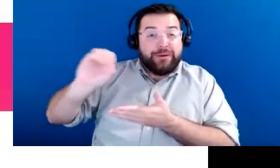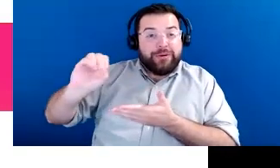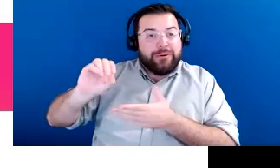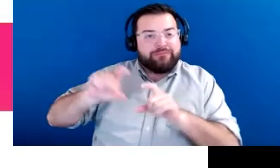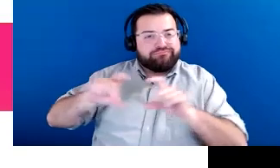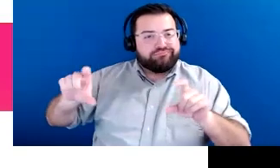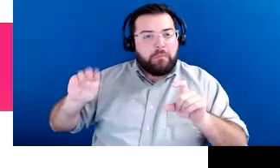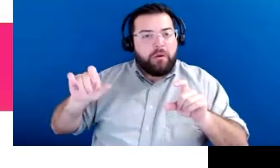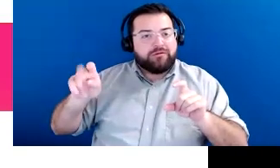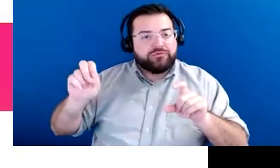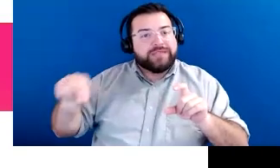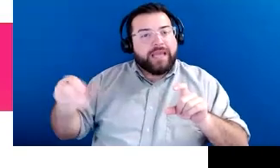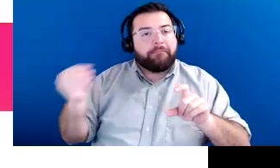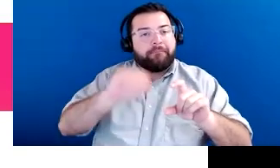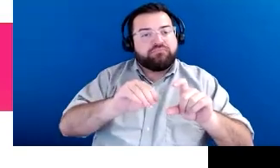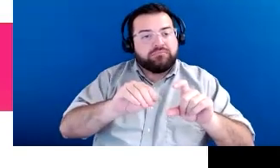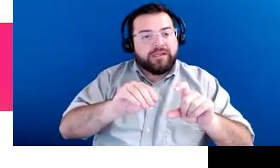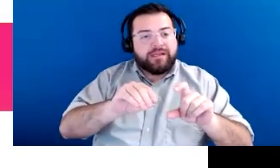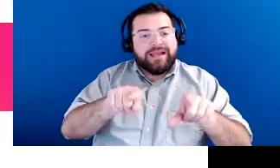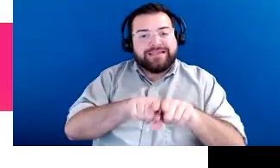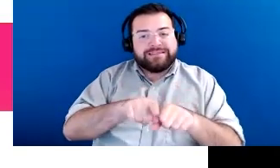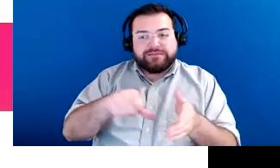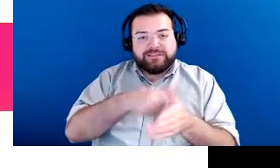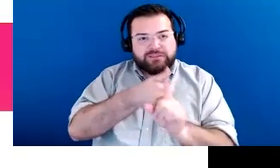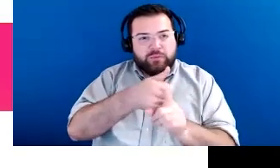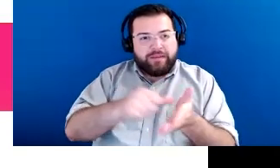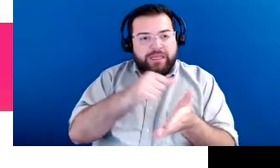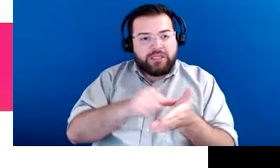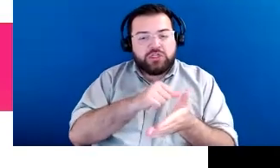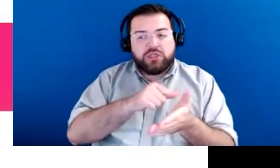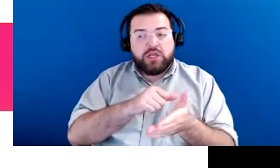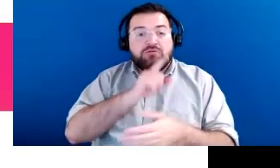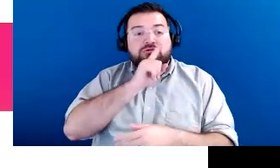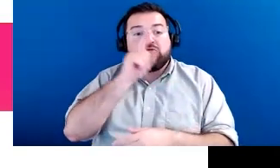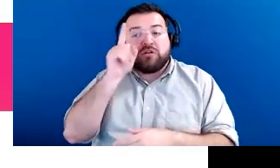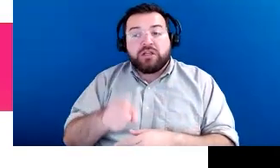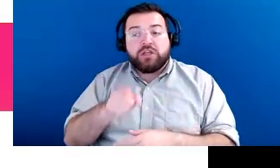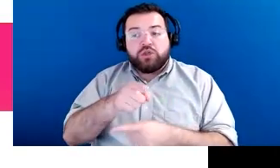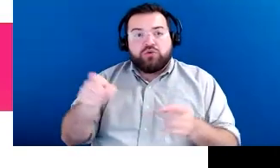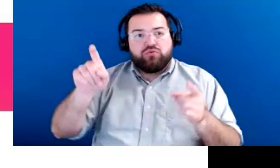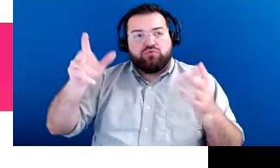you can put it there as a page. And, really, you know, what you want to think about is